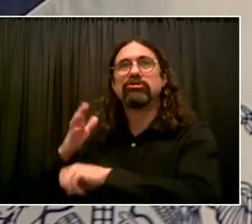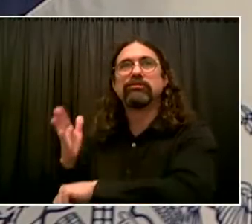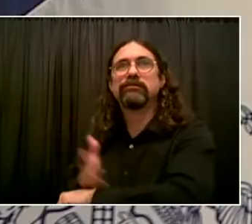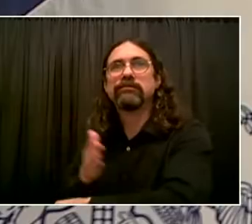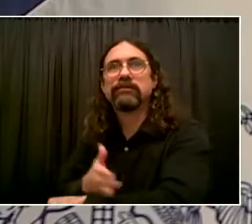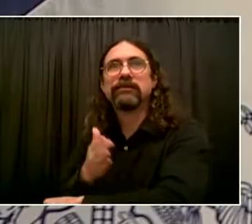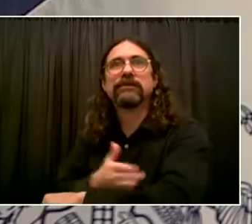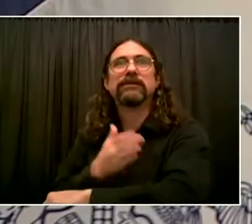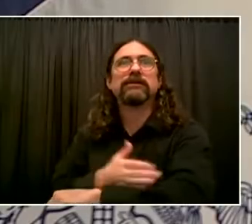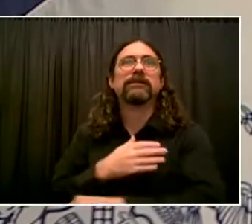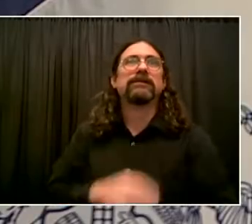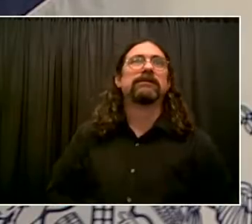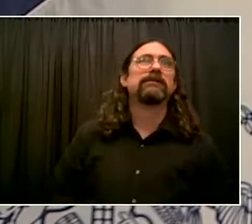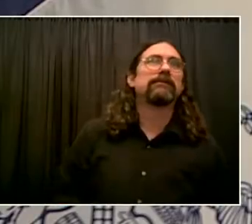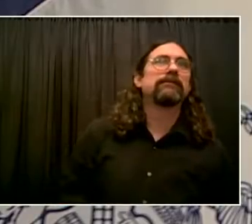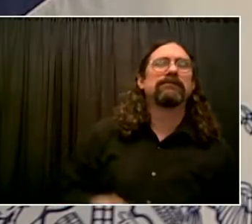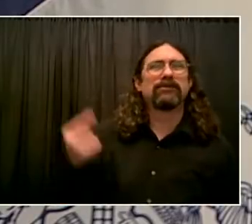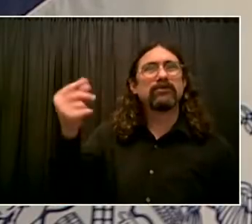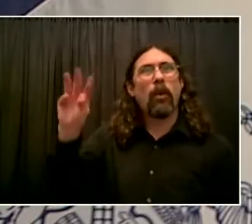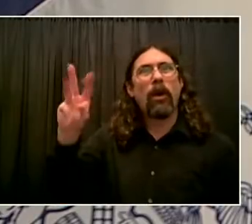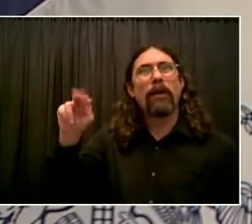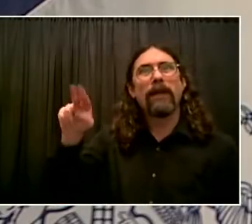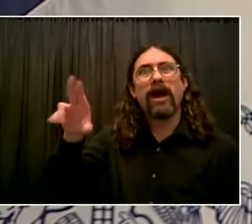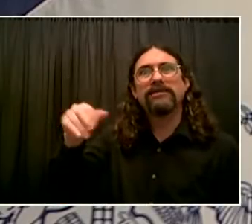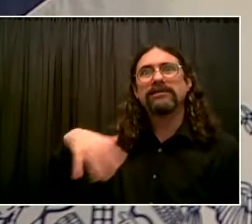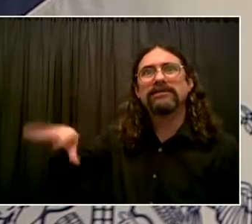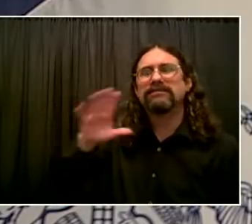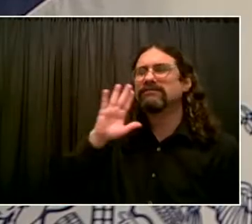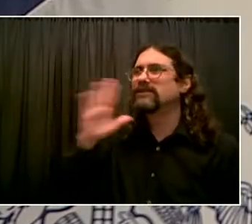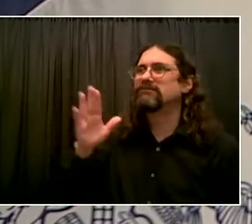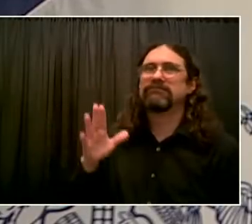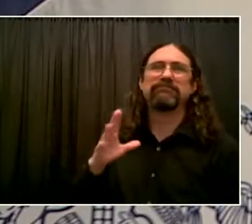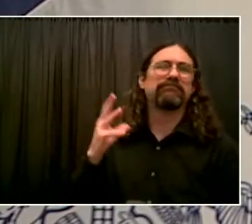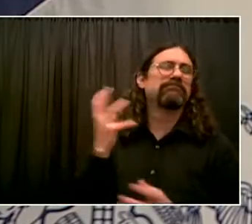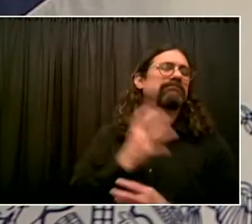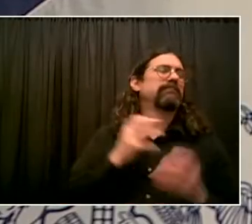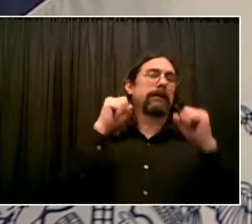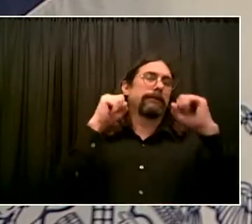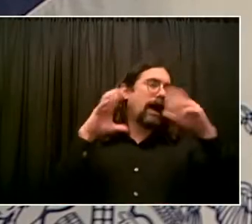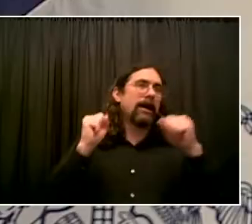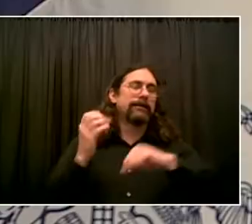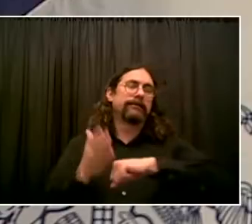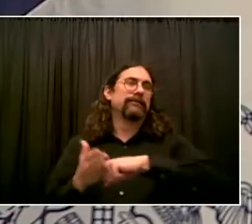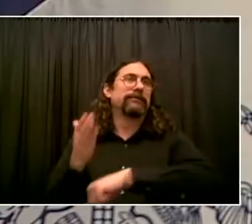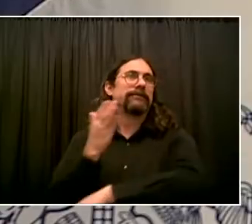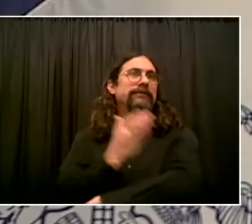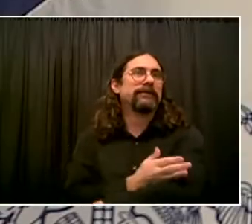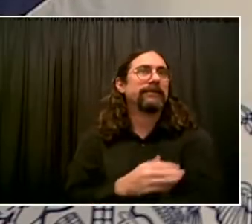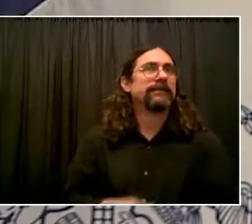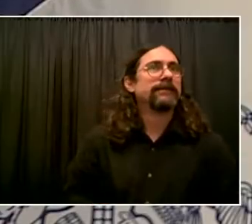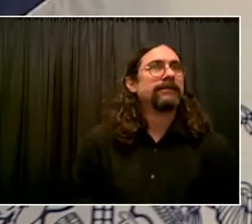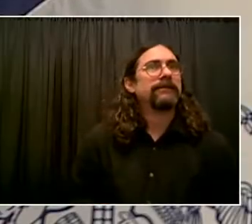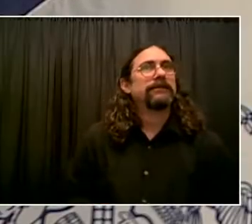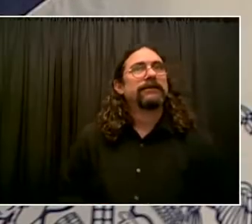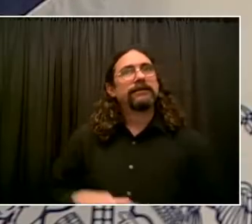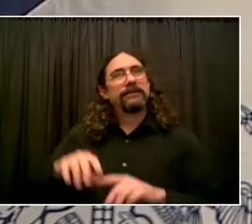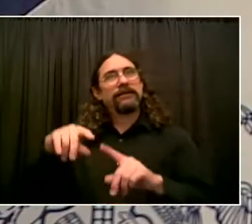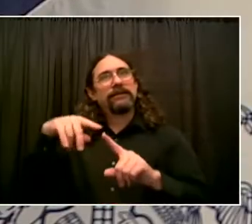SO MUCH GOOD FOR PEOPLE IN BROOKLYN AND BEYOND, BUT ALSO,